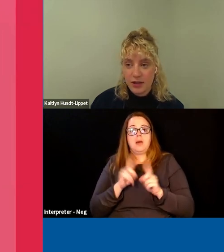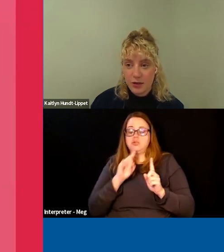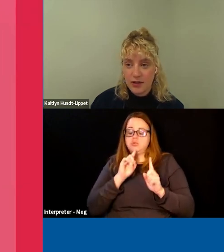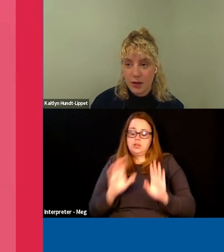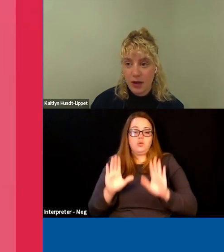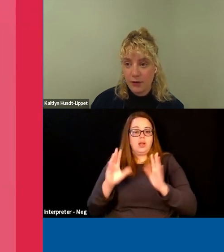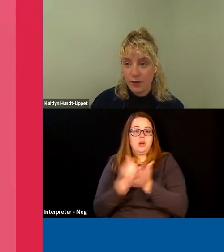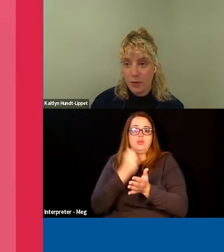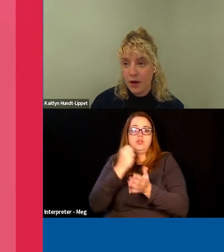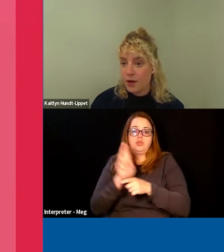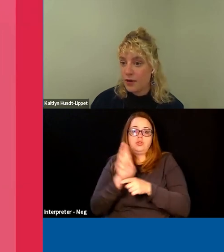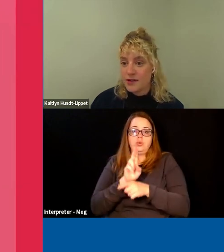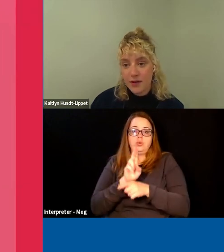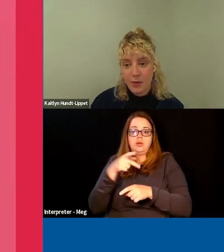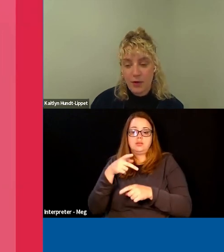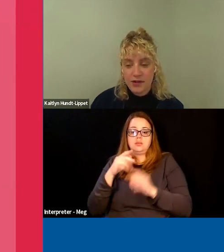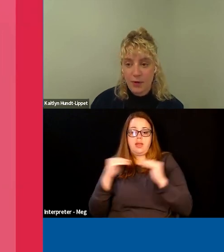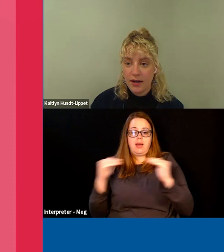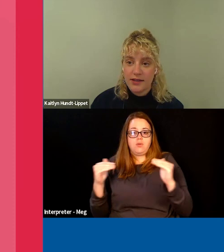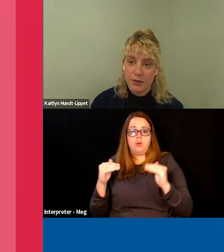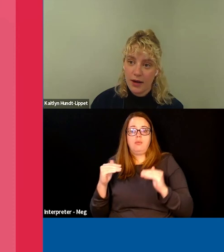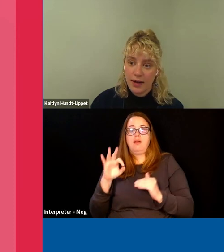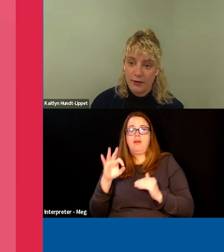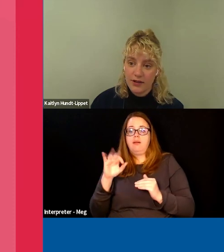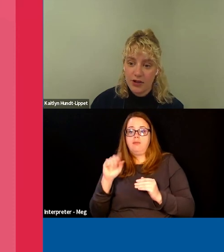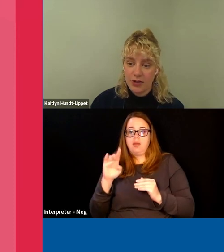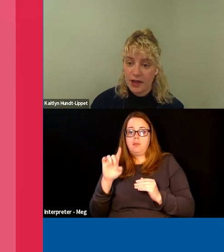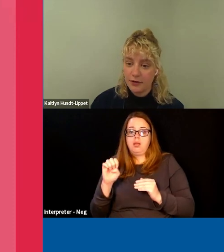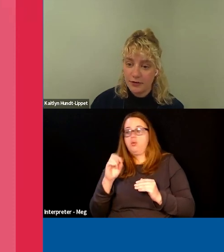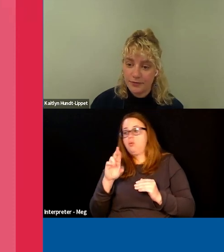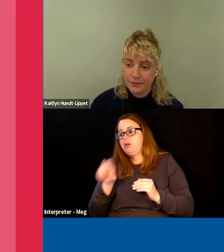to use a platform, whether it's Fable or somewhere else, to run that research yourself.